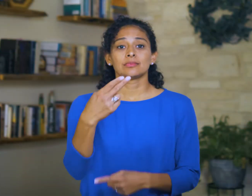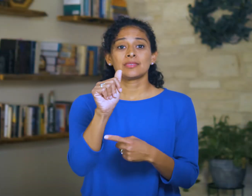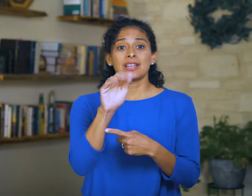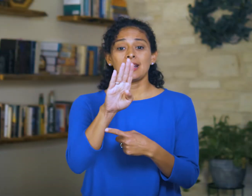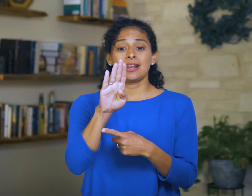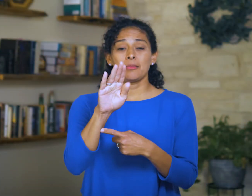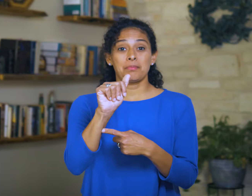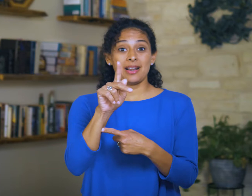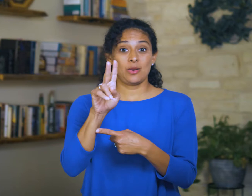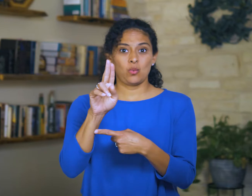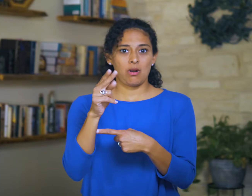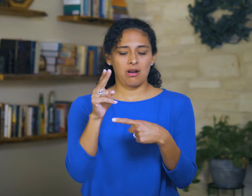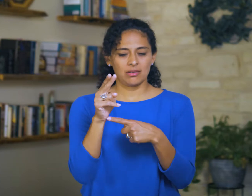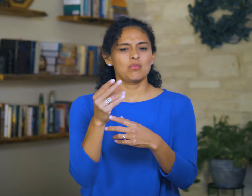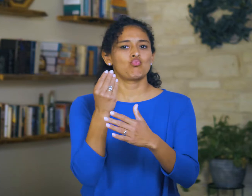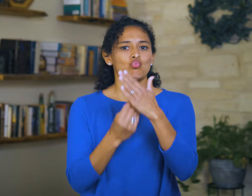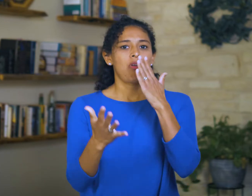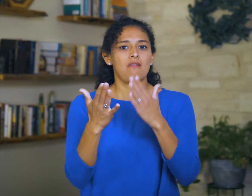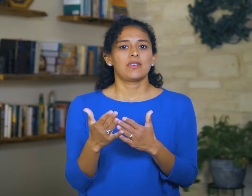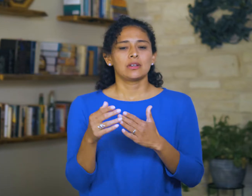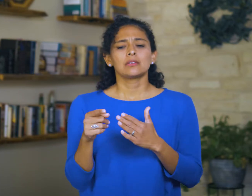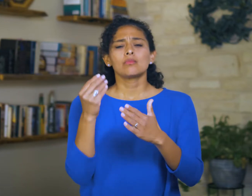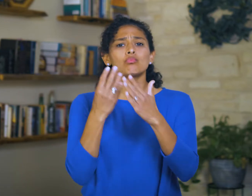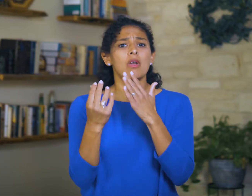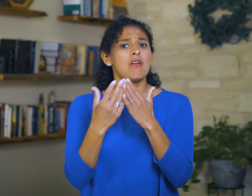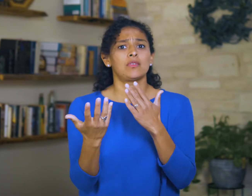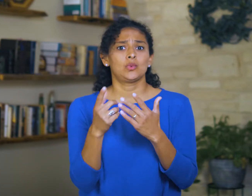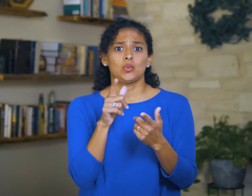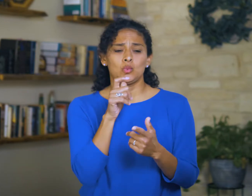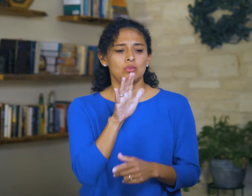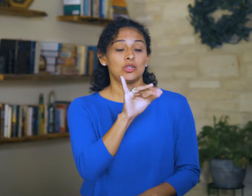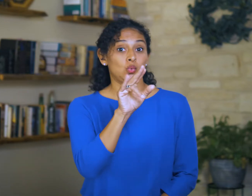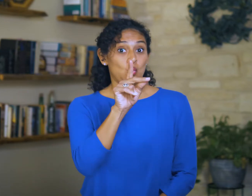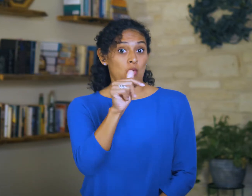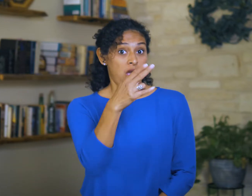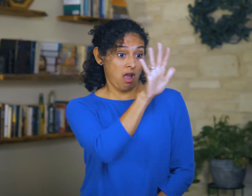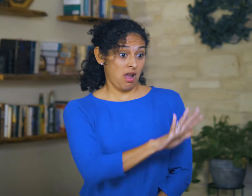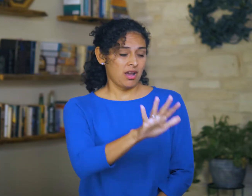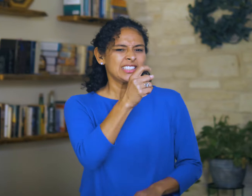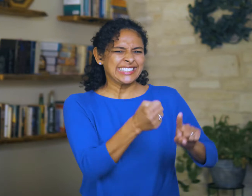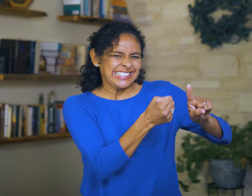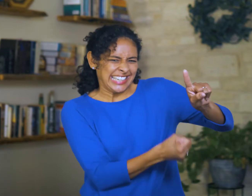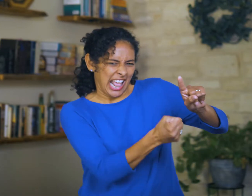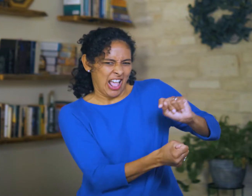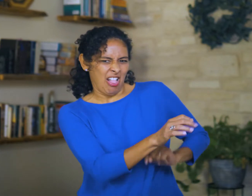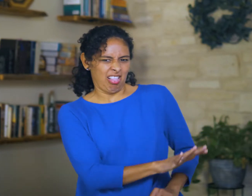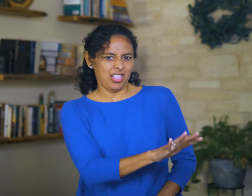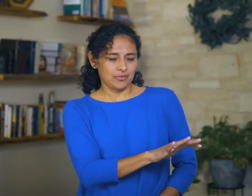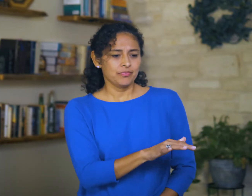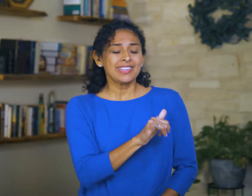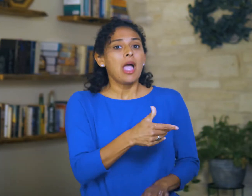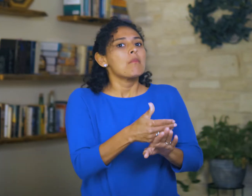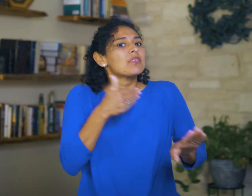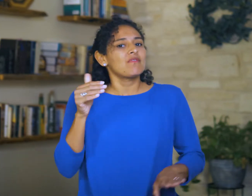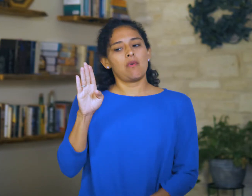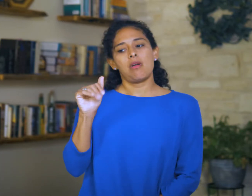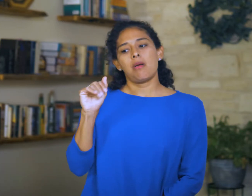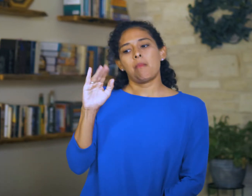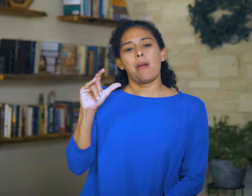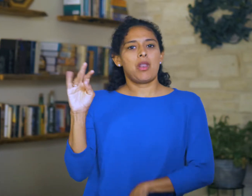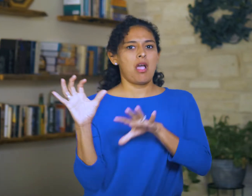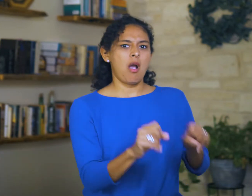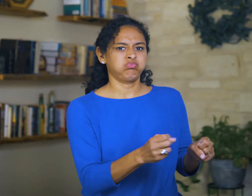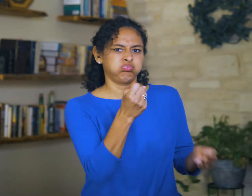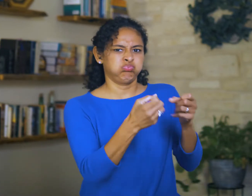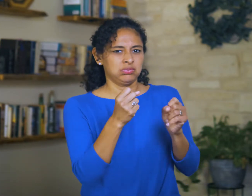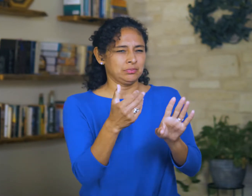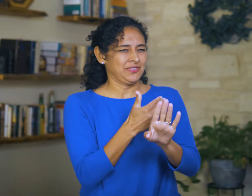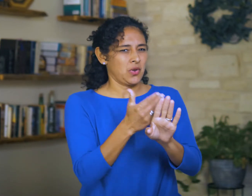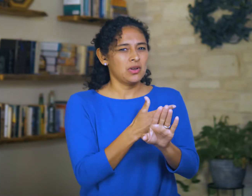Habakkuk is a prophet to Southern Judah prior to the Babylonian exile,